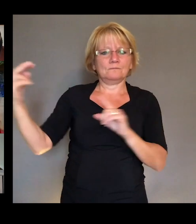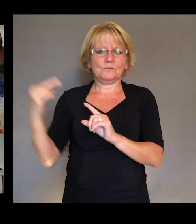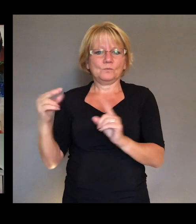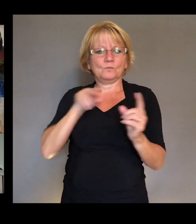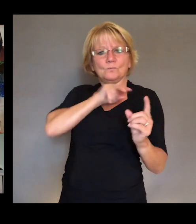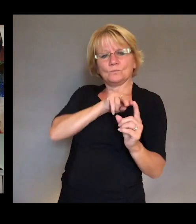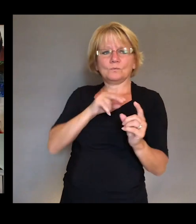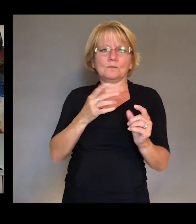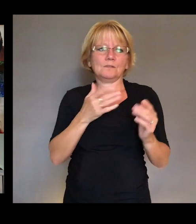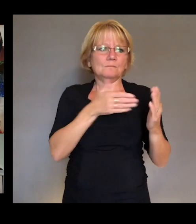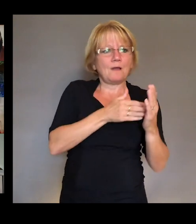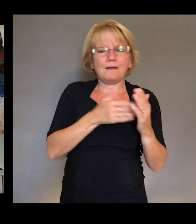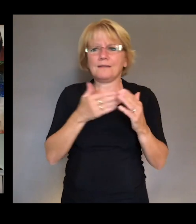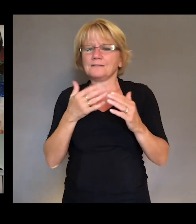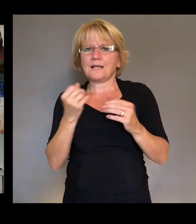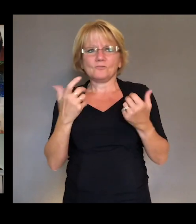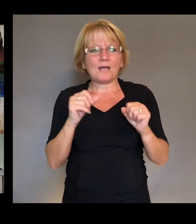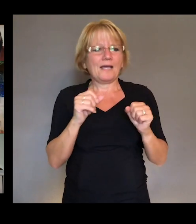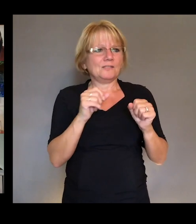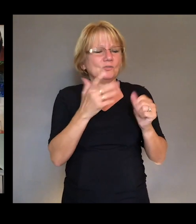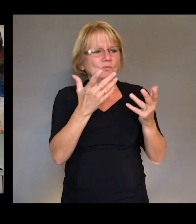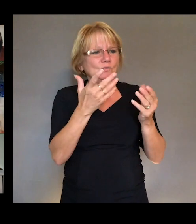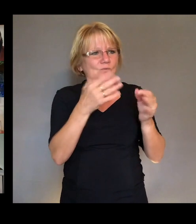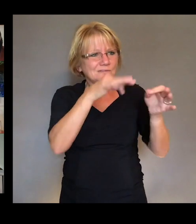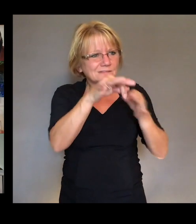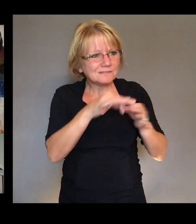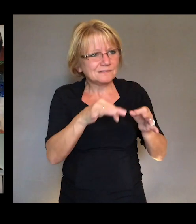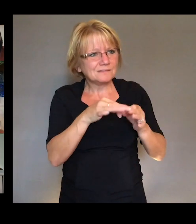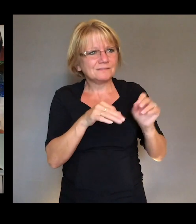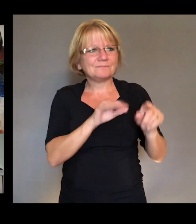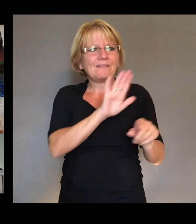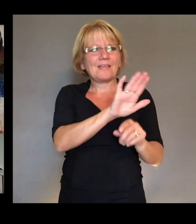and trying to get them to see beyond their colorblindness.